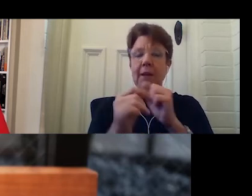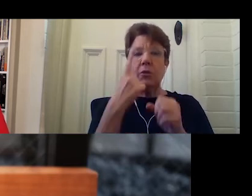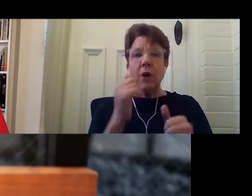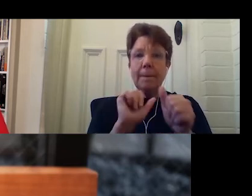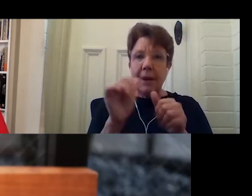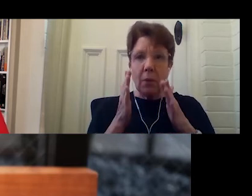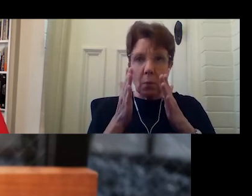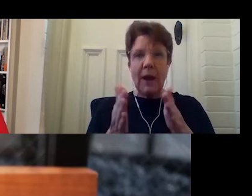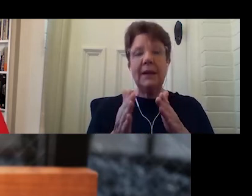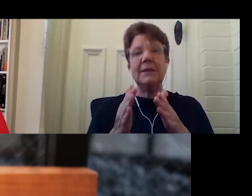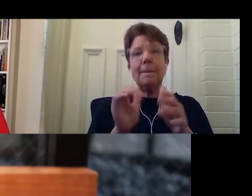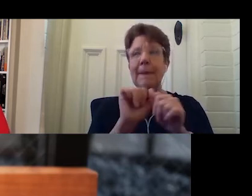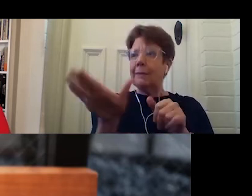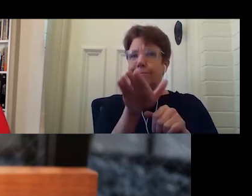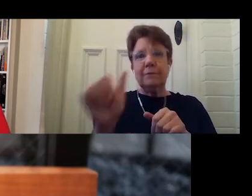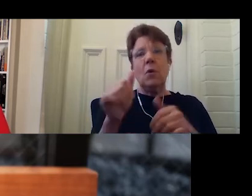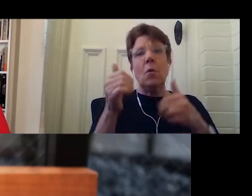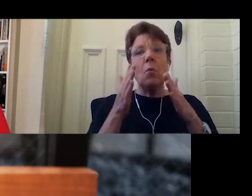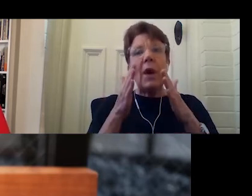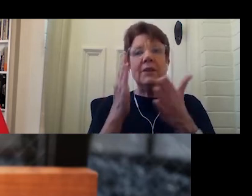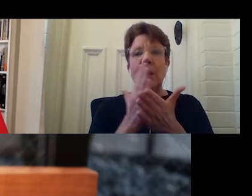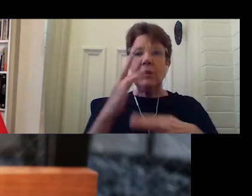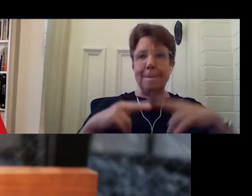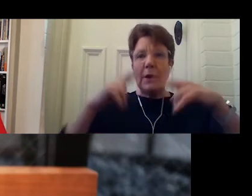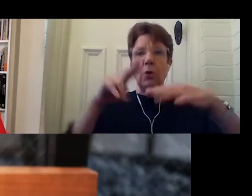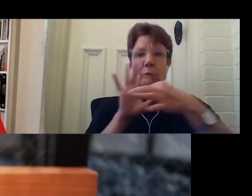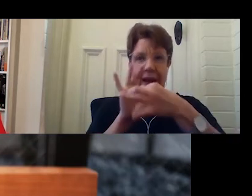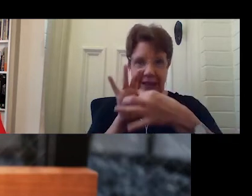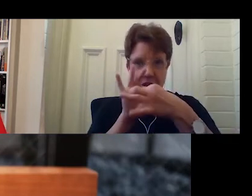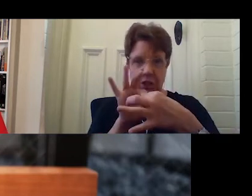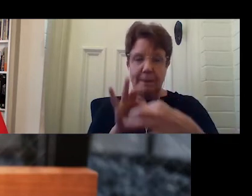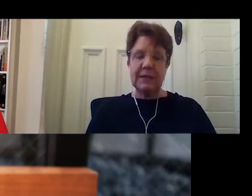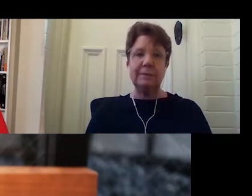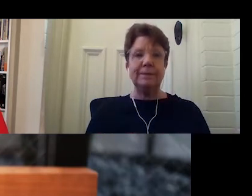efficient ways to build those relationships. I'm going to share